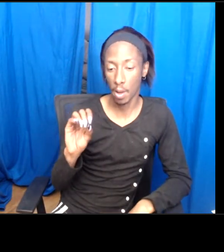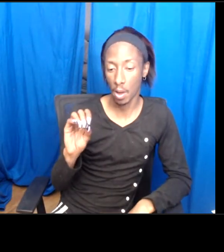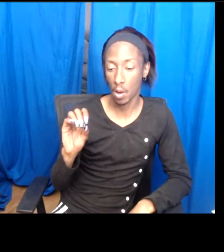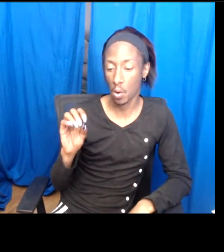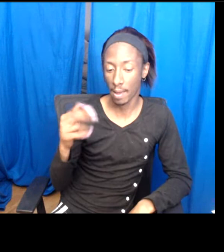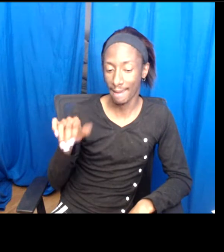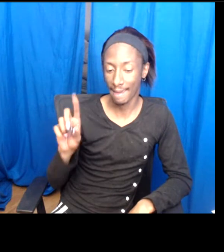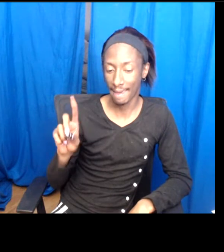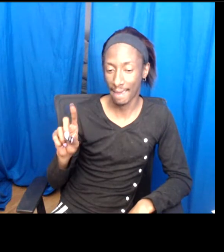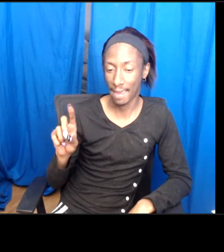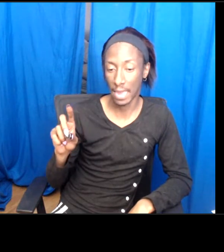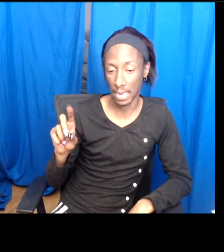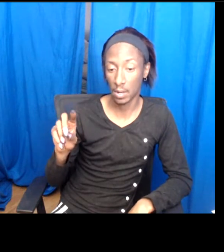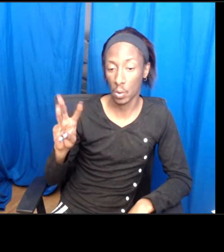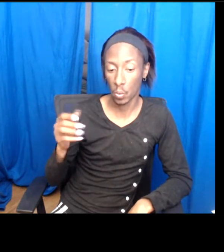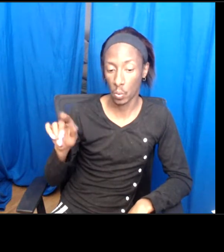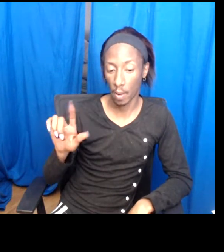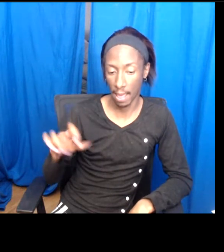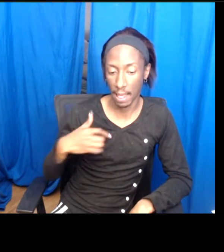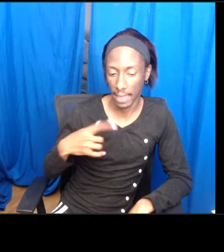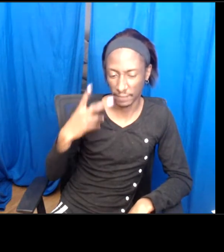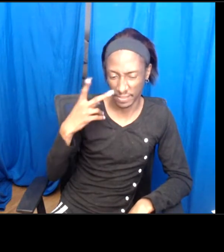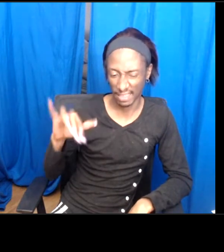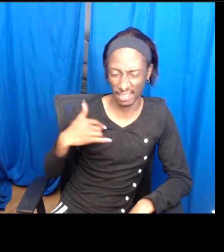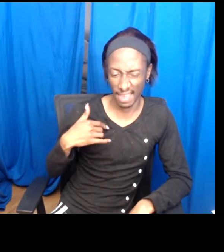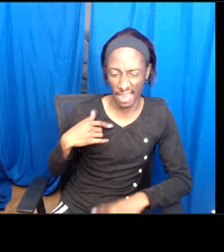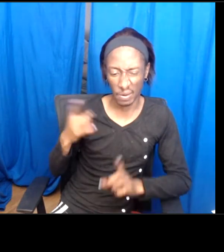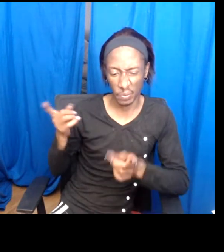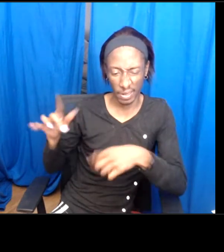And I've seen bowheads when I did surveys off of Alaska where you're supposed to see them.